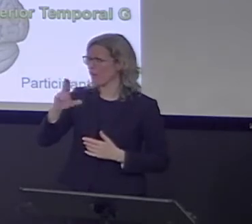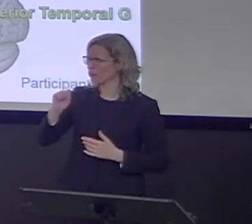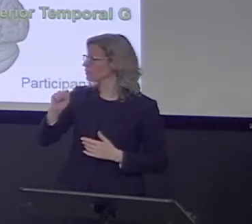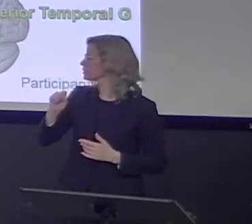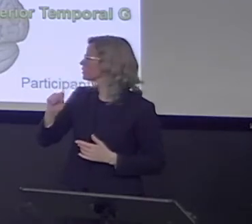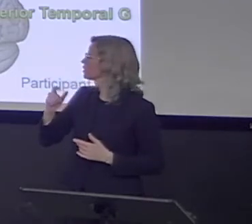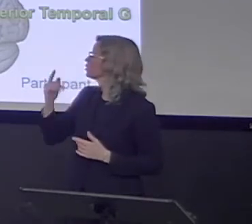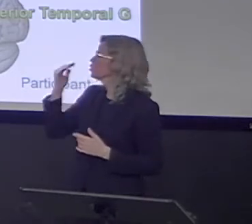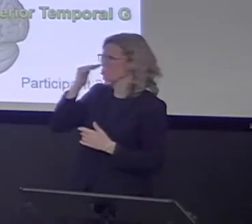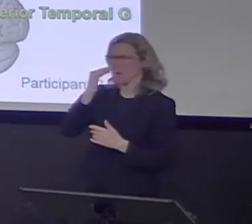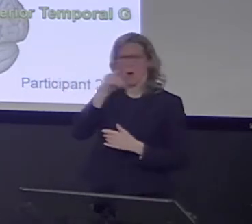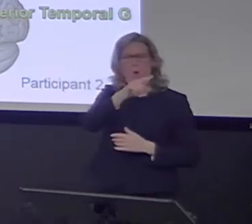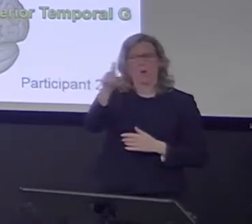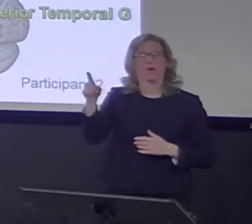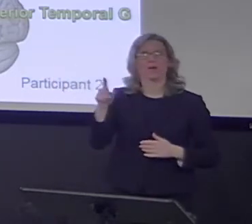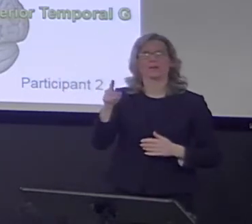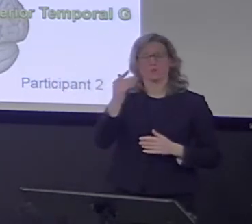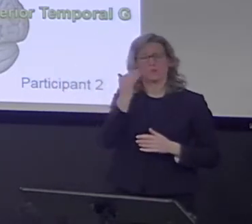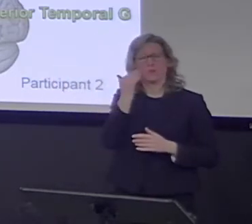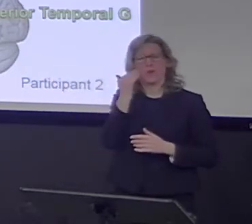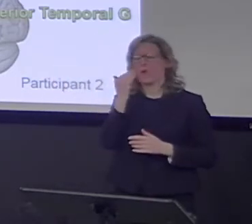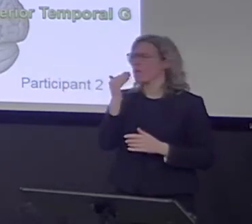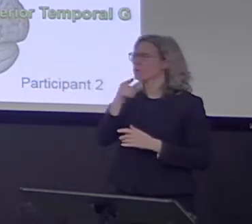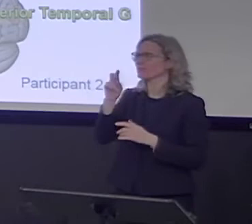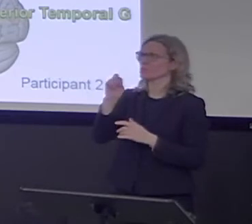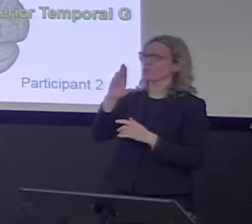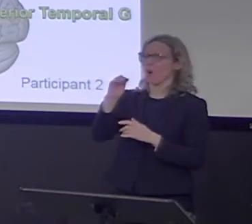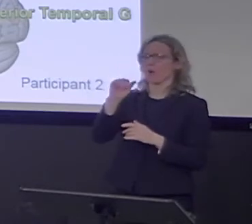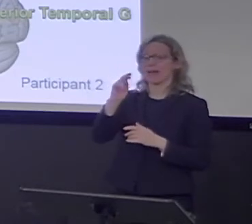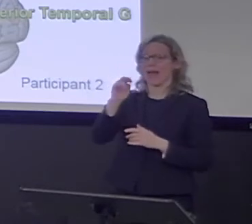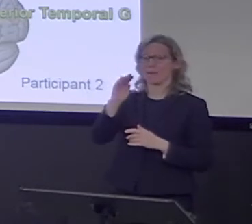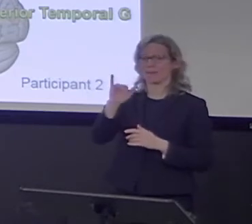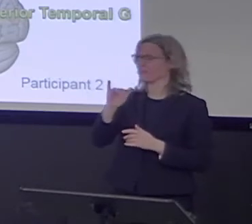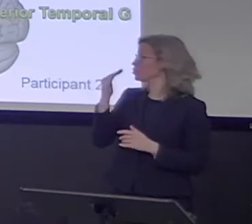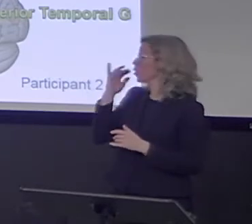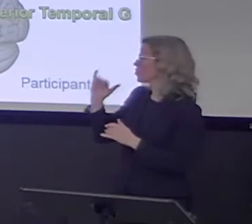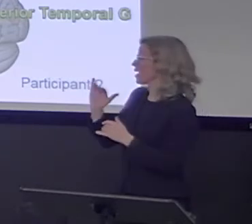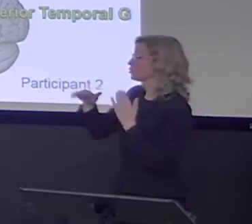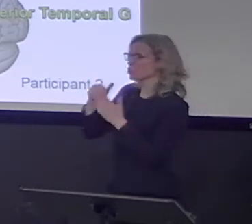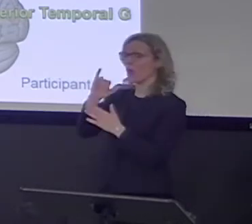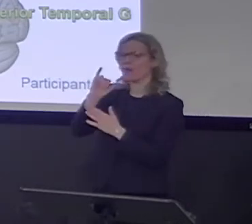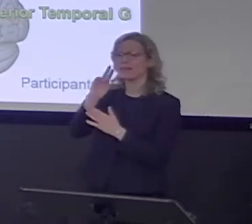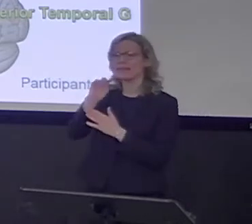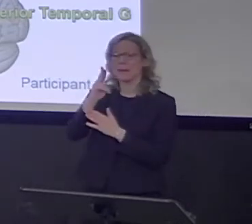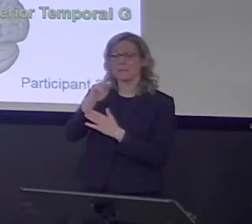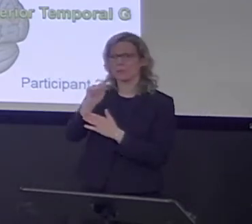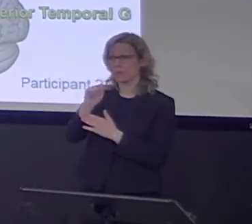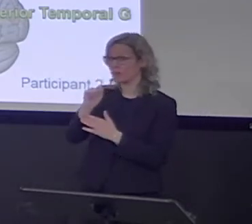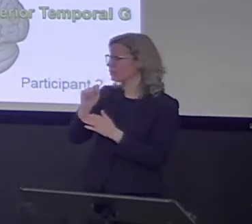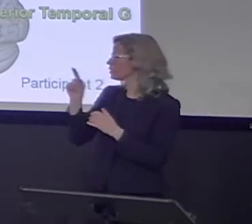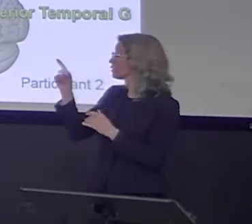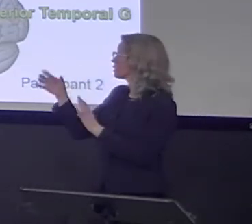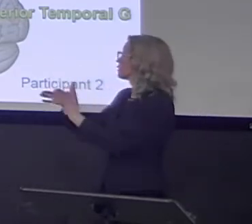know perfectly well that this is all input. It's related to Wernicke's area.